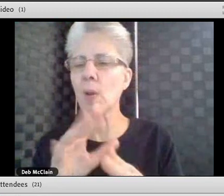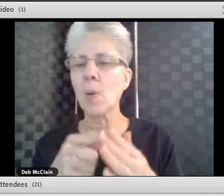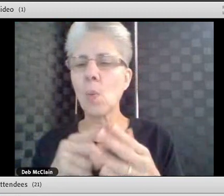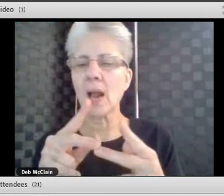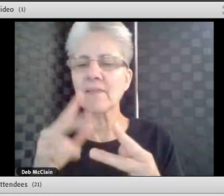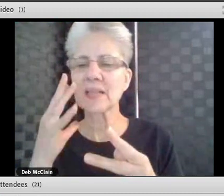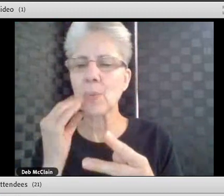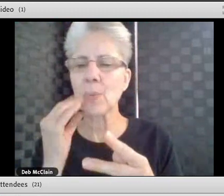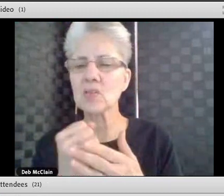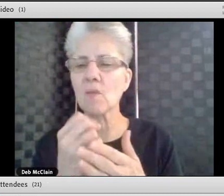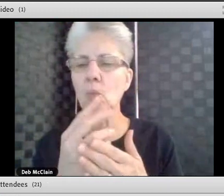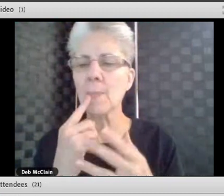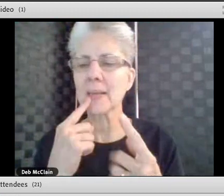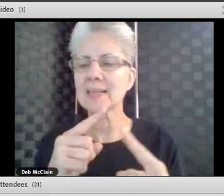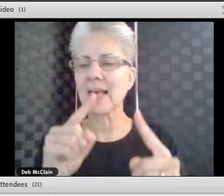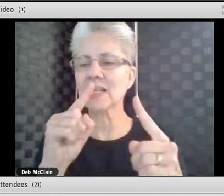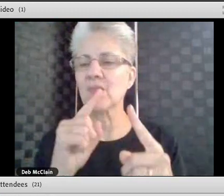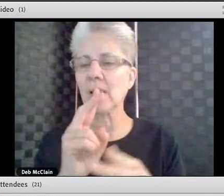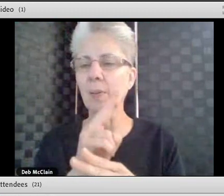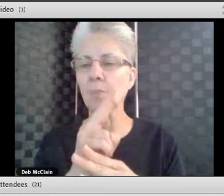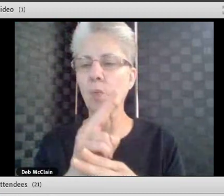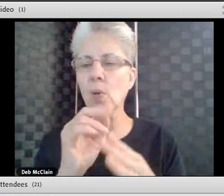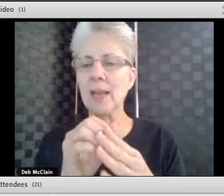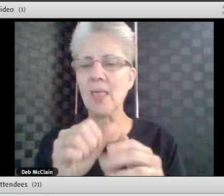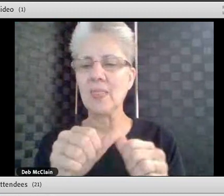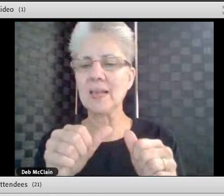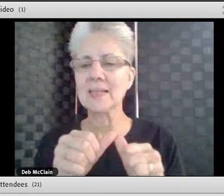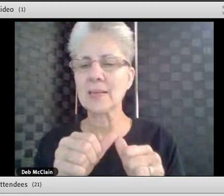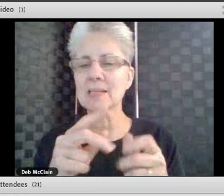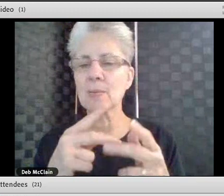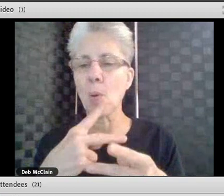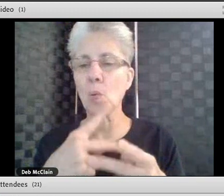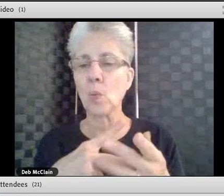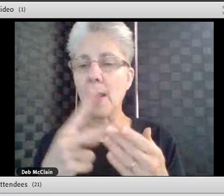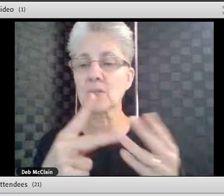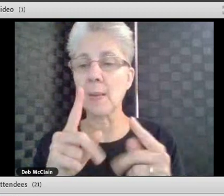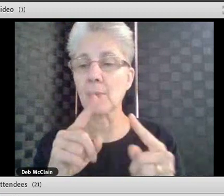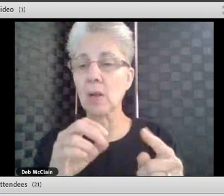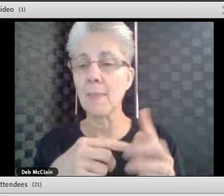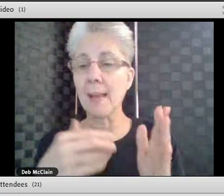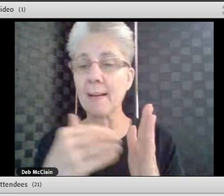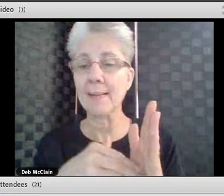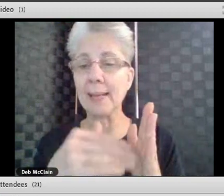but what kind of experiences and software are being successfully deployed in these spaces, programs?